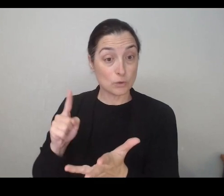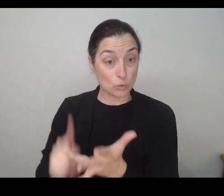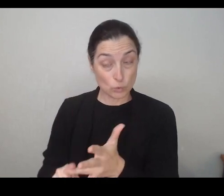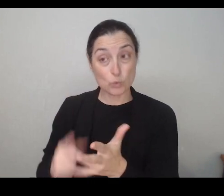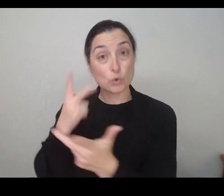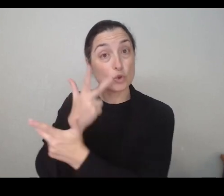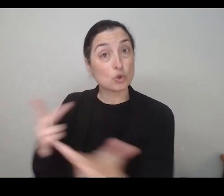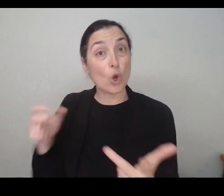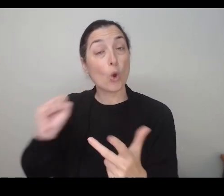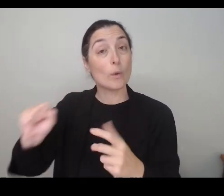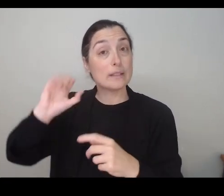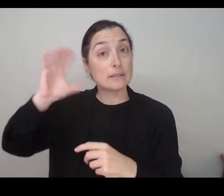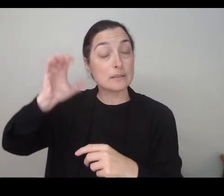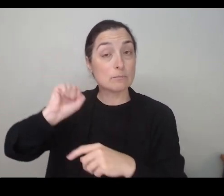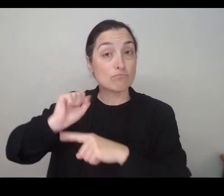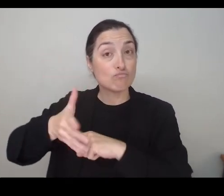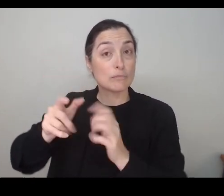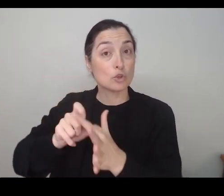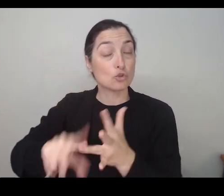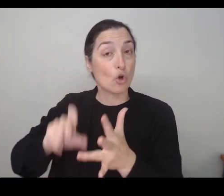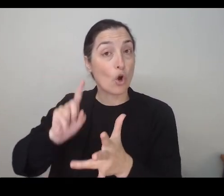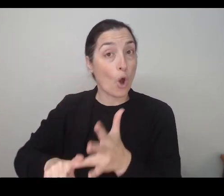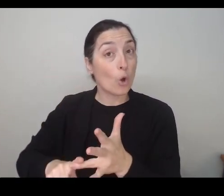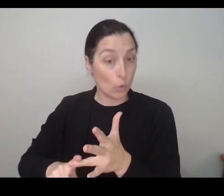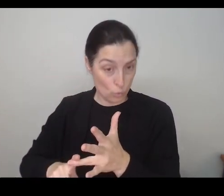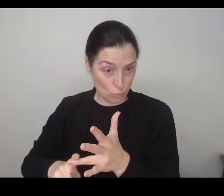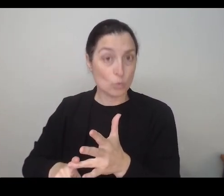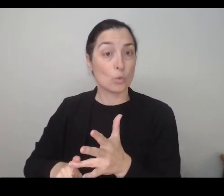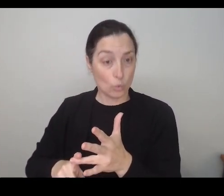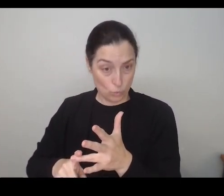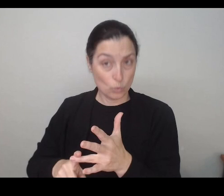"Patutiki" around Marquesan tattoo here in August.